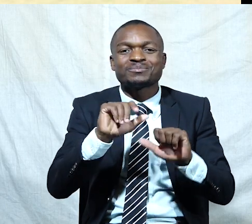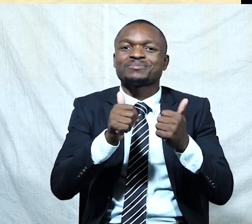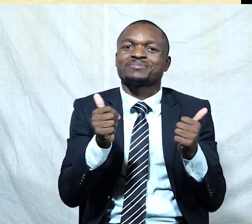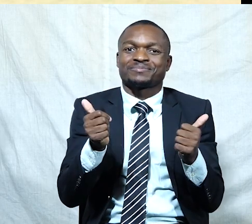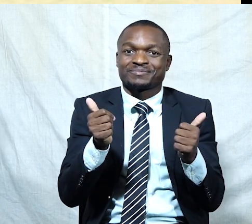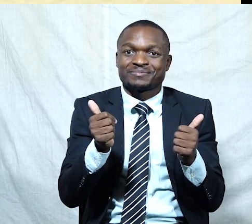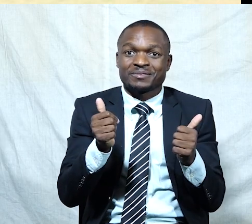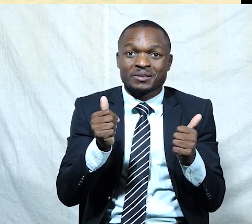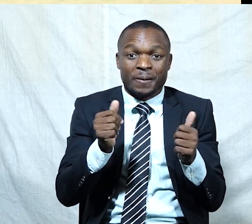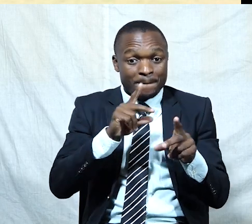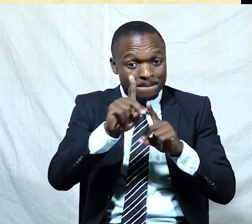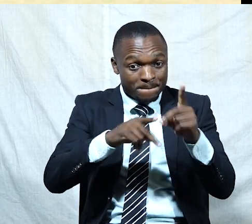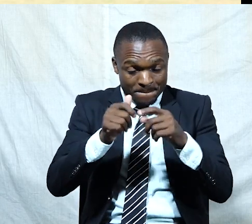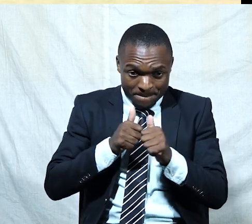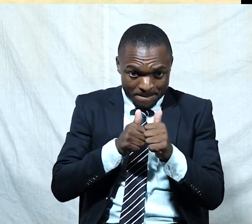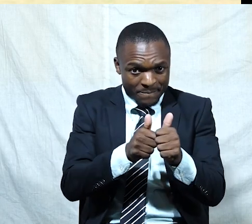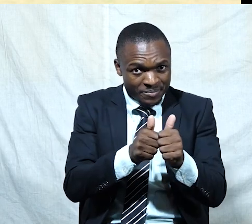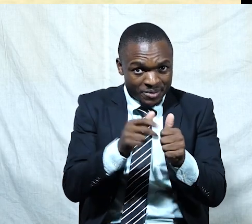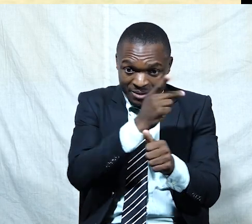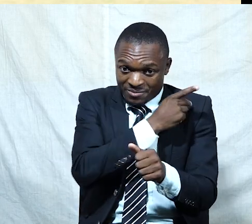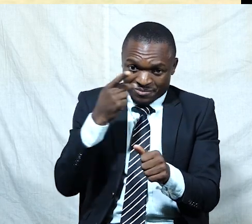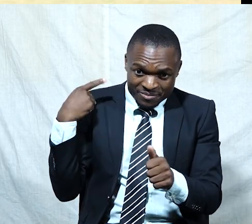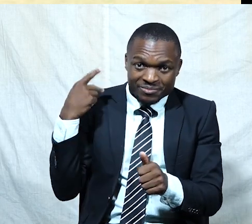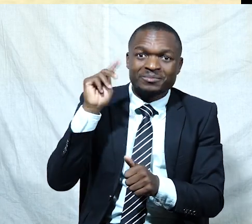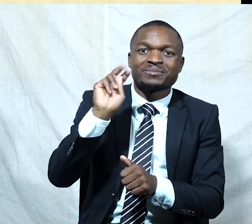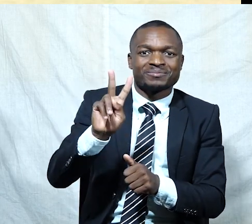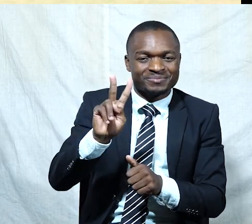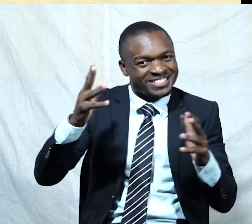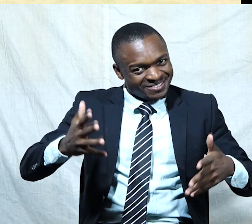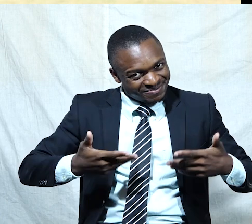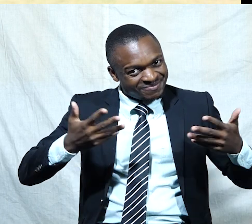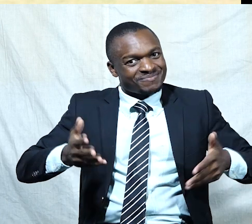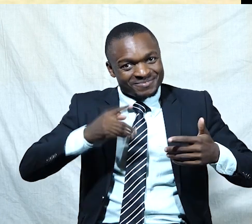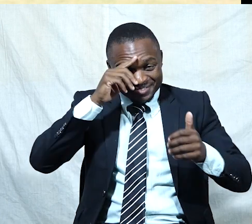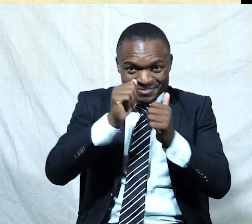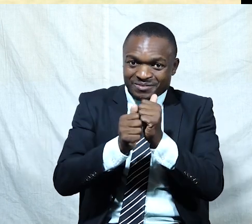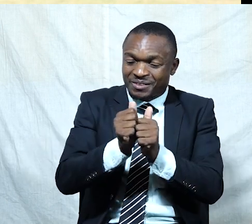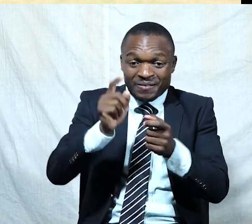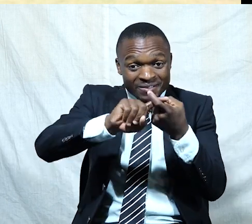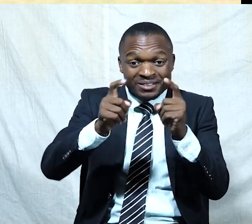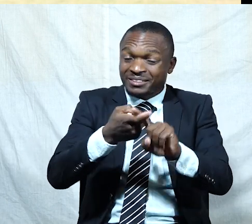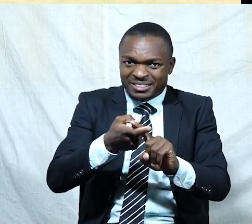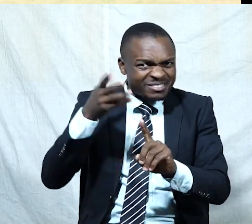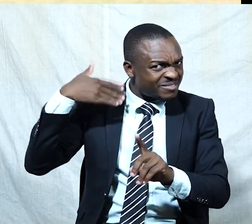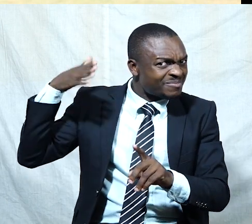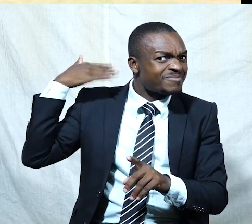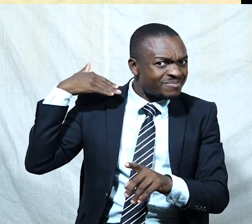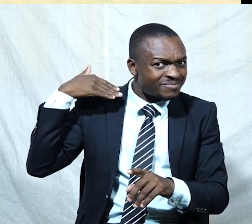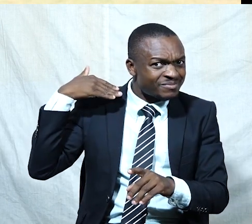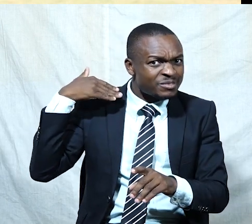So we people who follow Parliament TV, we are happy because our colleagues previously they were lacking a lot.